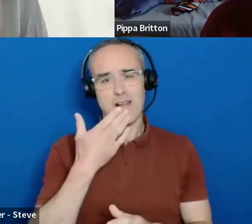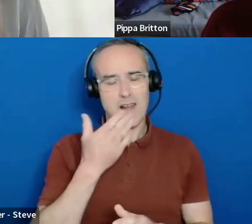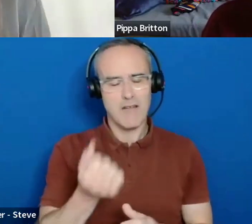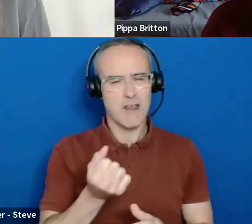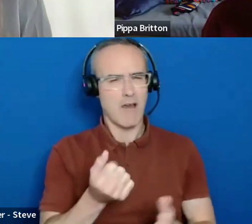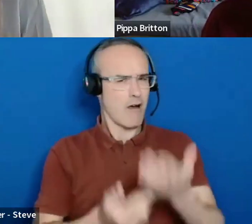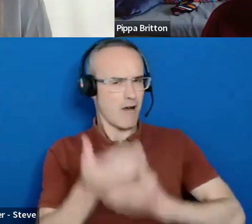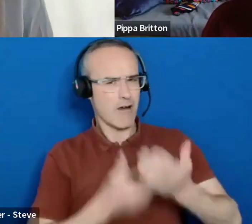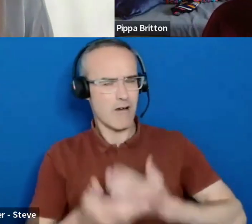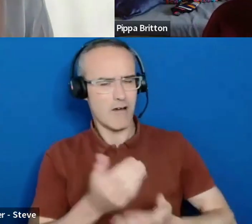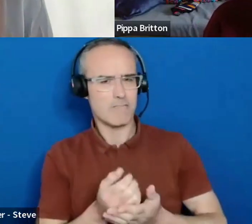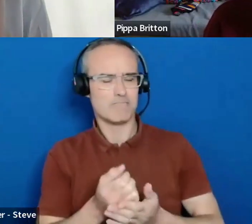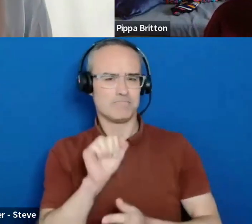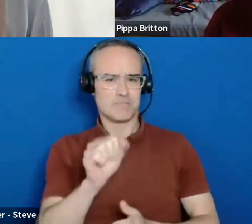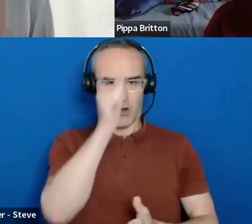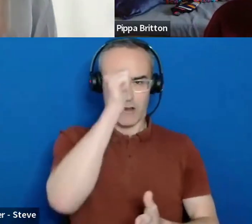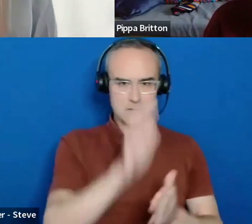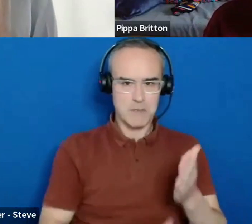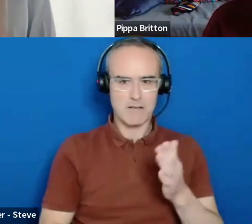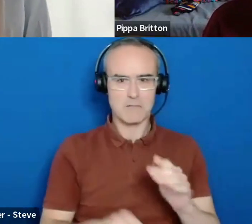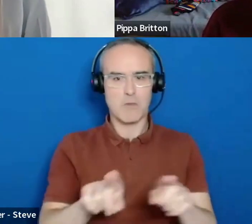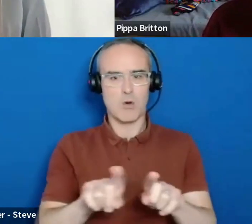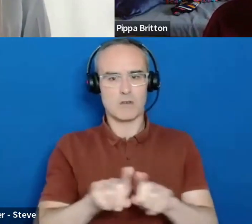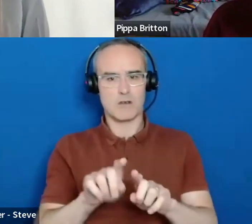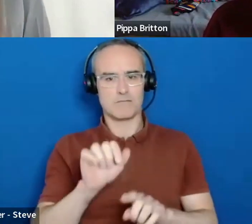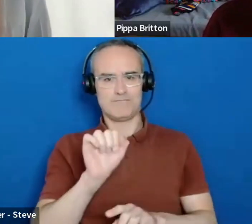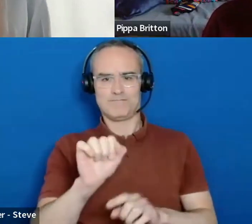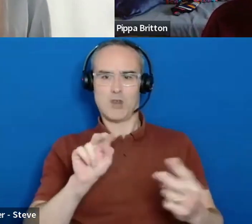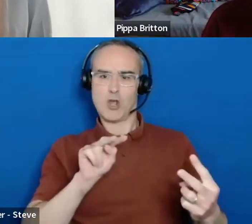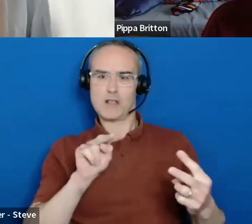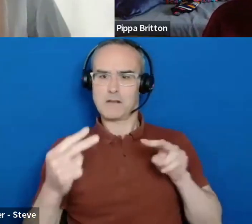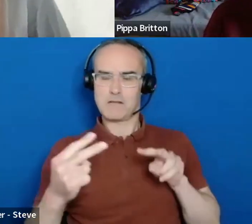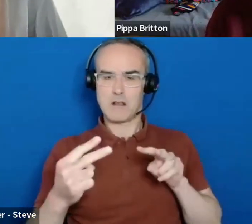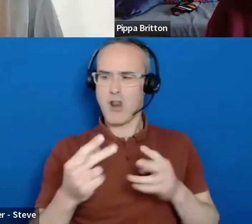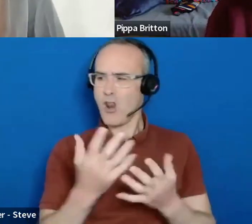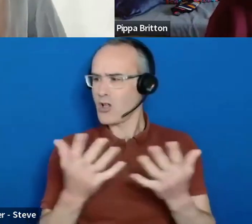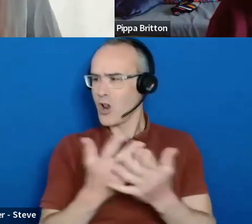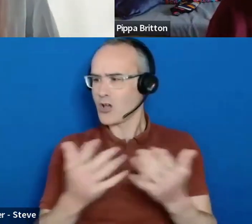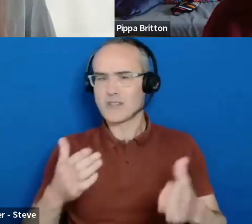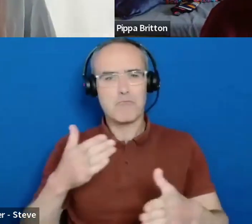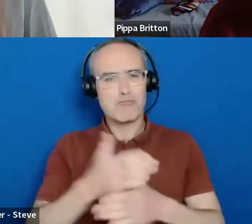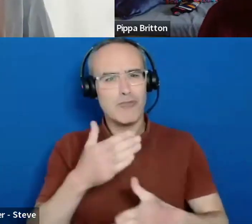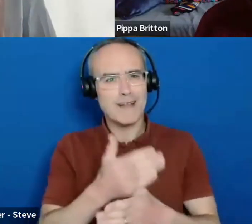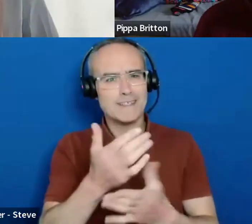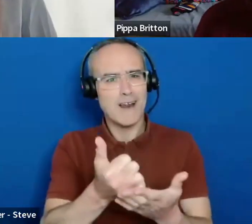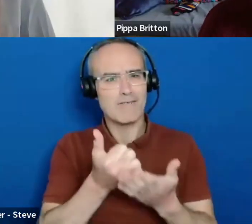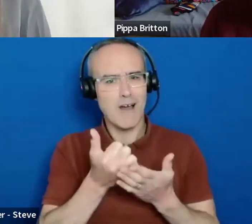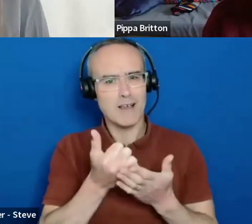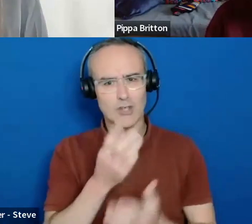I think that's really... I wasn't expecting you to give so much practical advice. That's so useful for those of us that might want to apply.